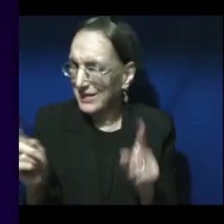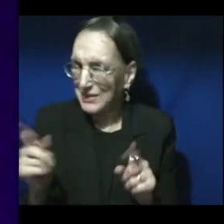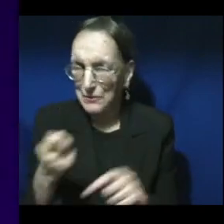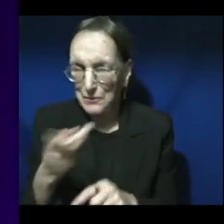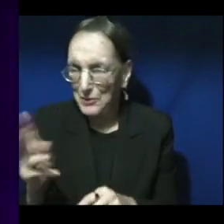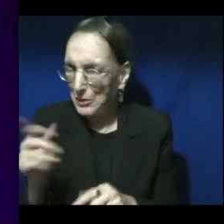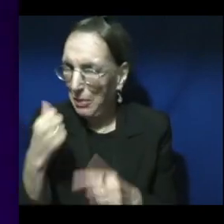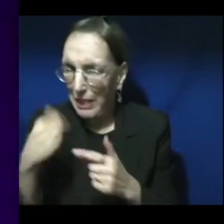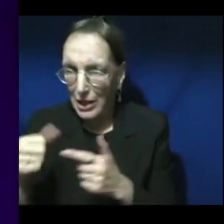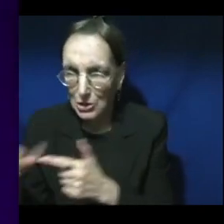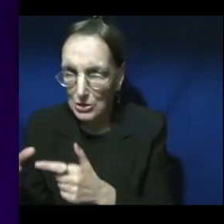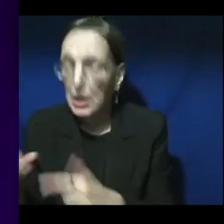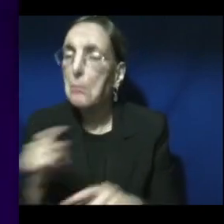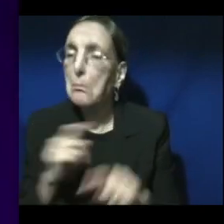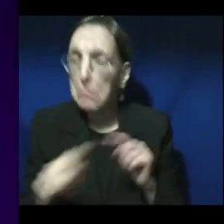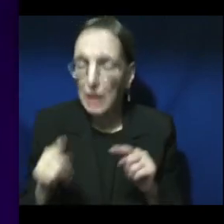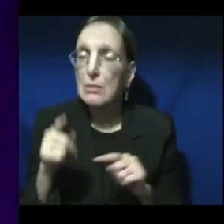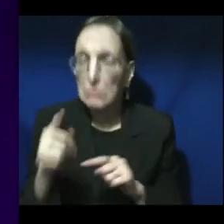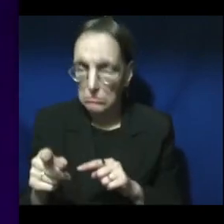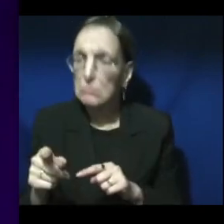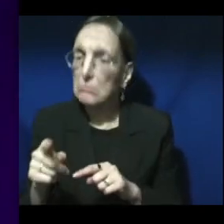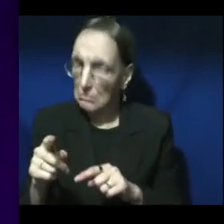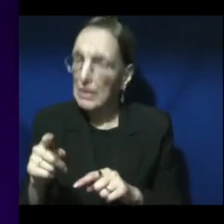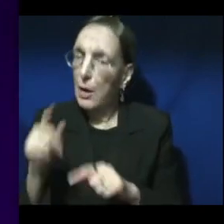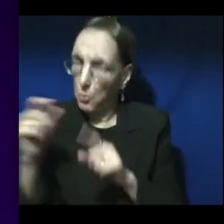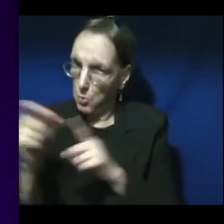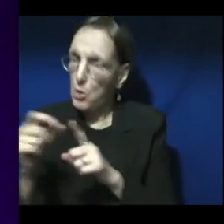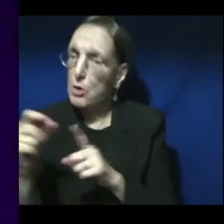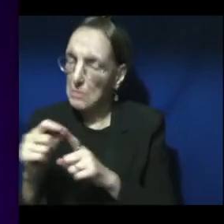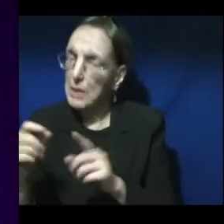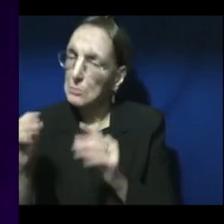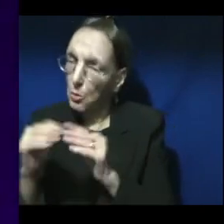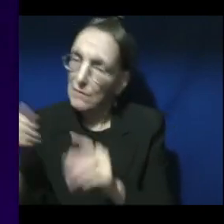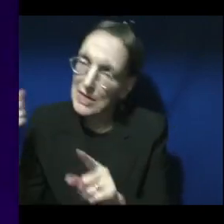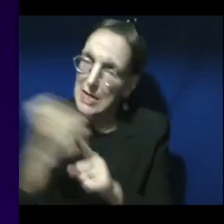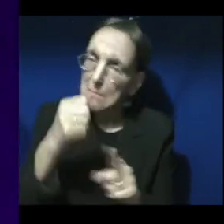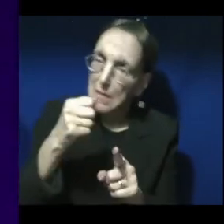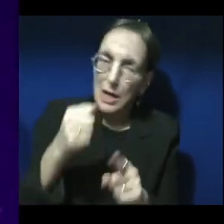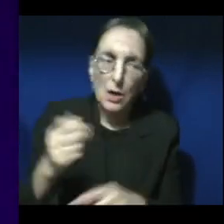creativity the solutions people came up with. Why? Because shoulds make us feel like there’s